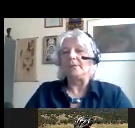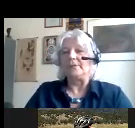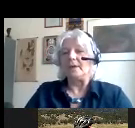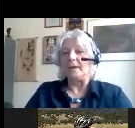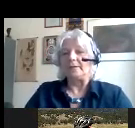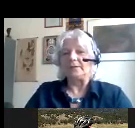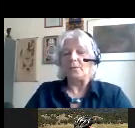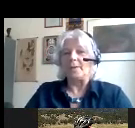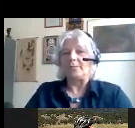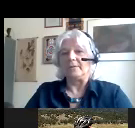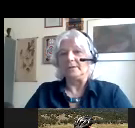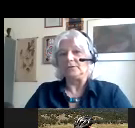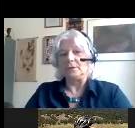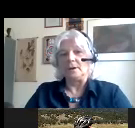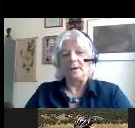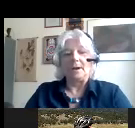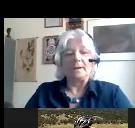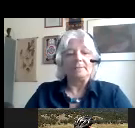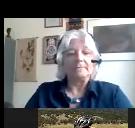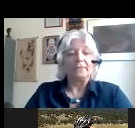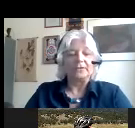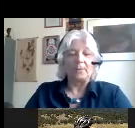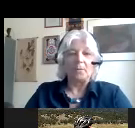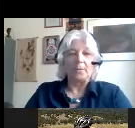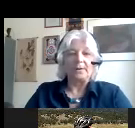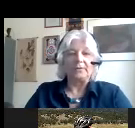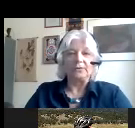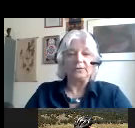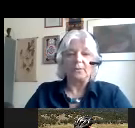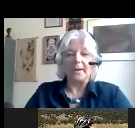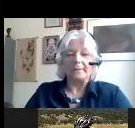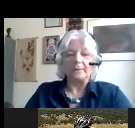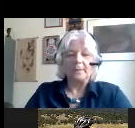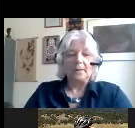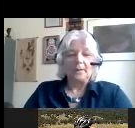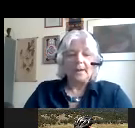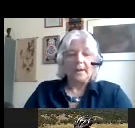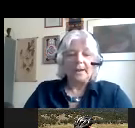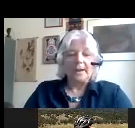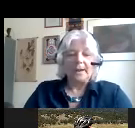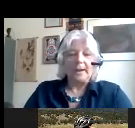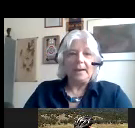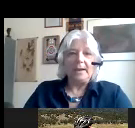against white privilege, for some individuals that are white.